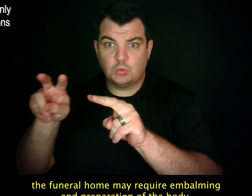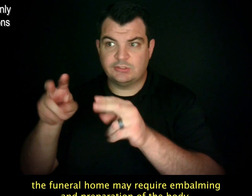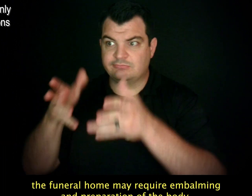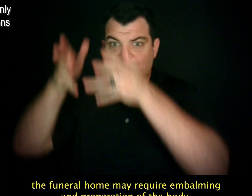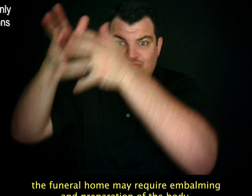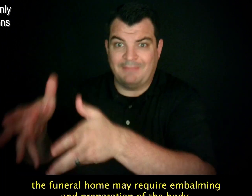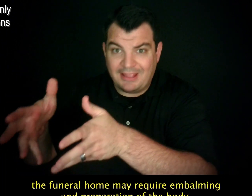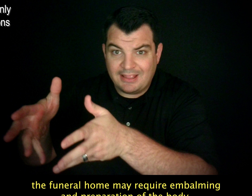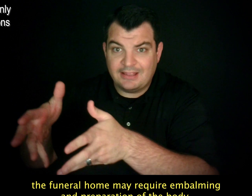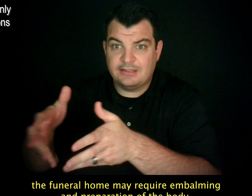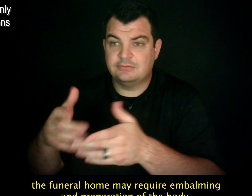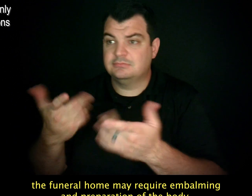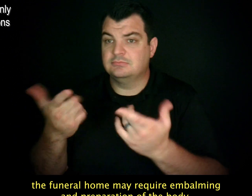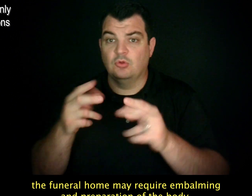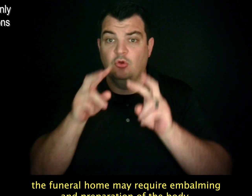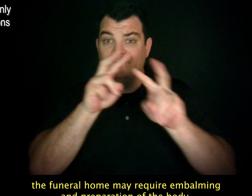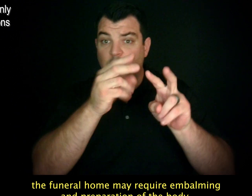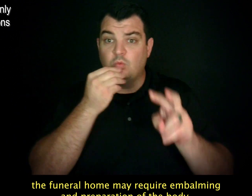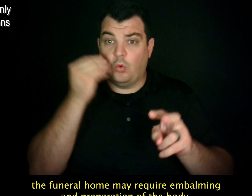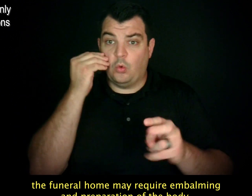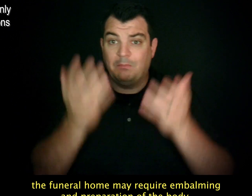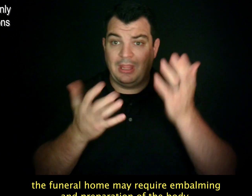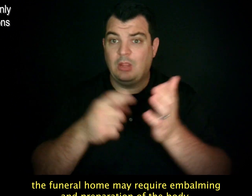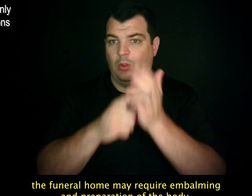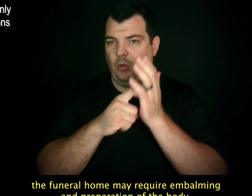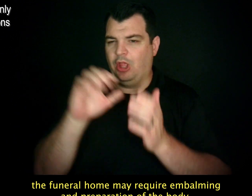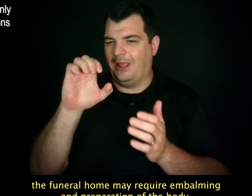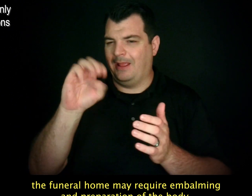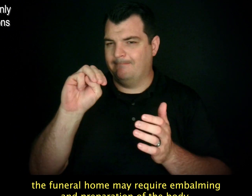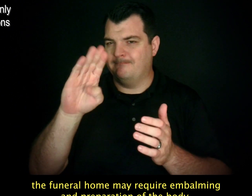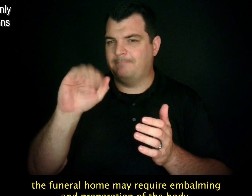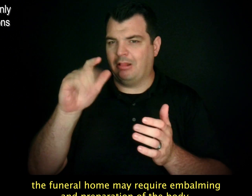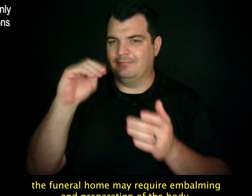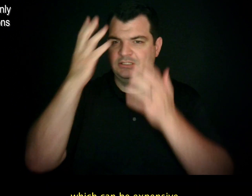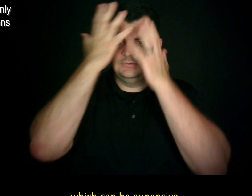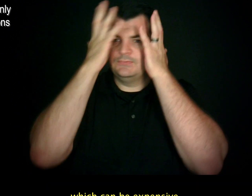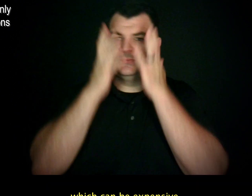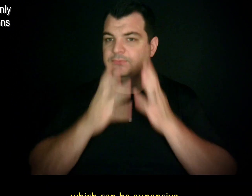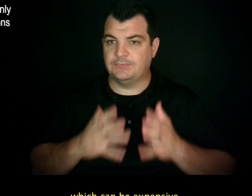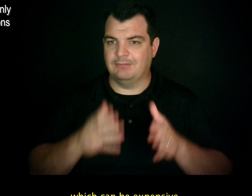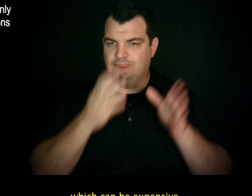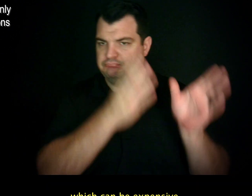the funeral home may require embalming and preparation of the body, which can be expensive.